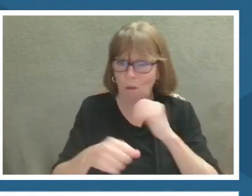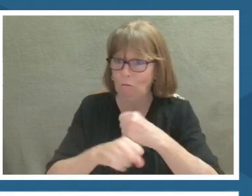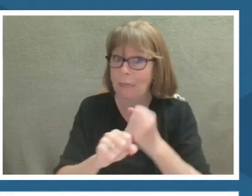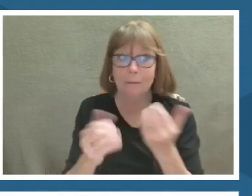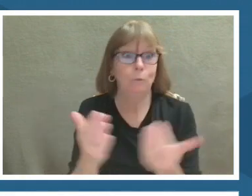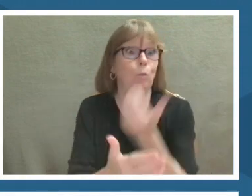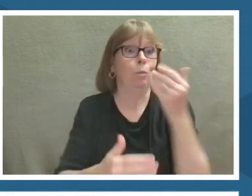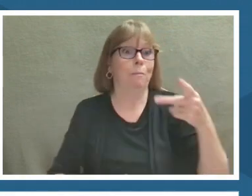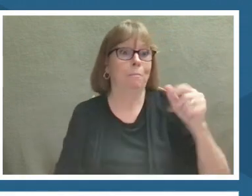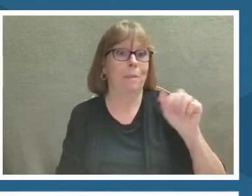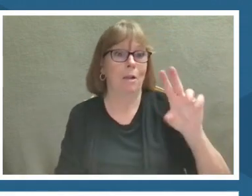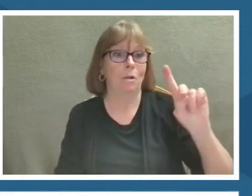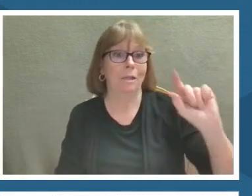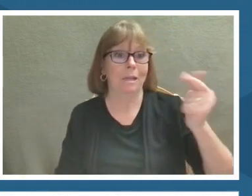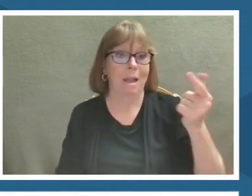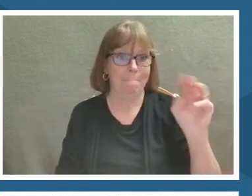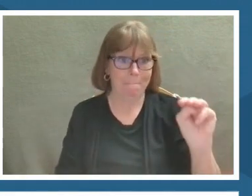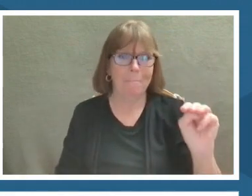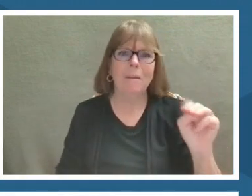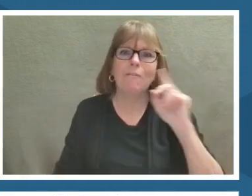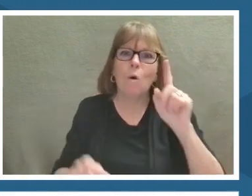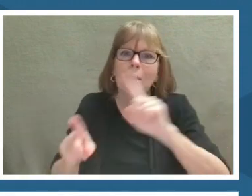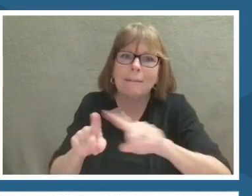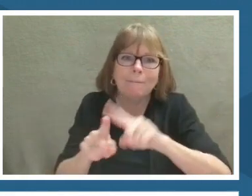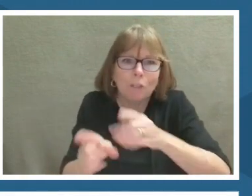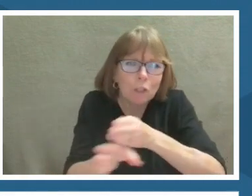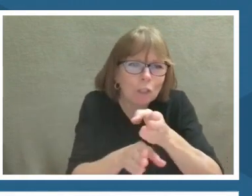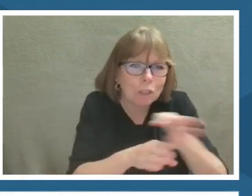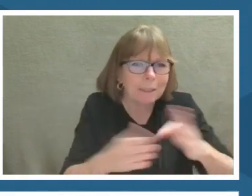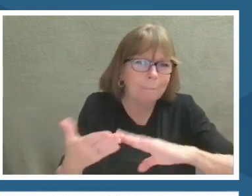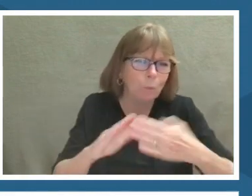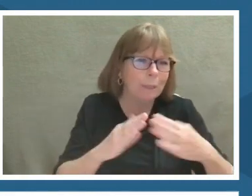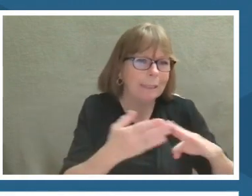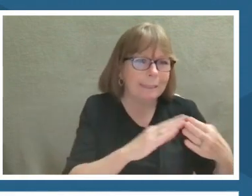multiple communities the next line